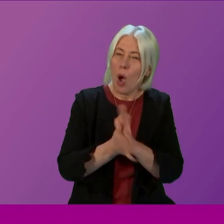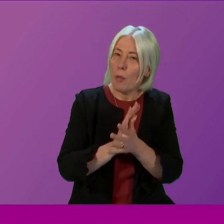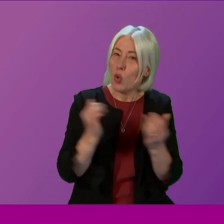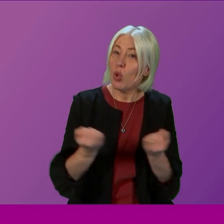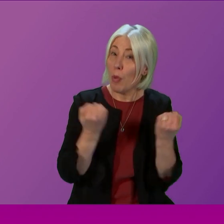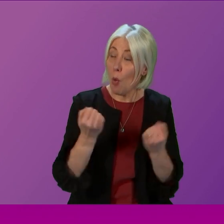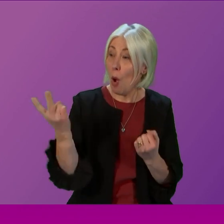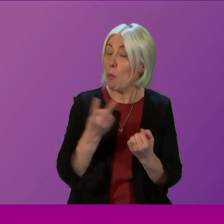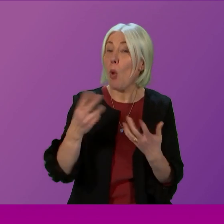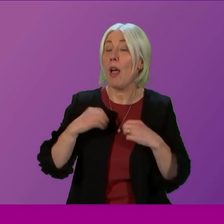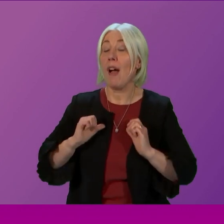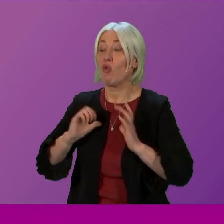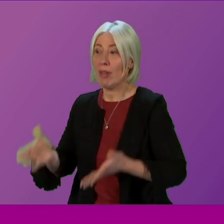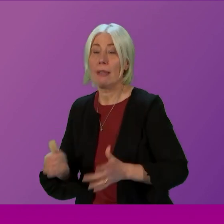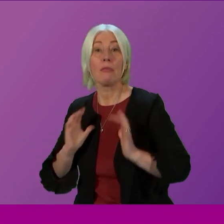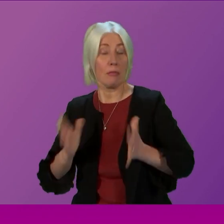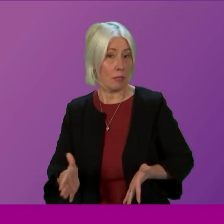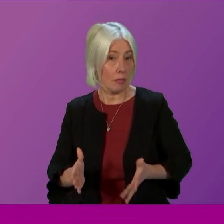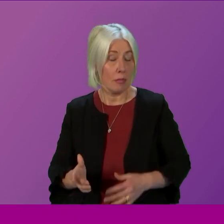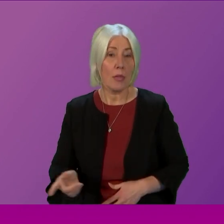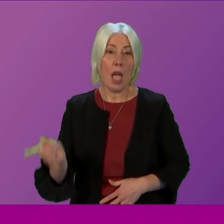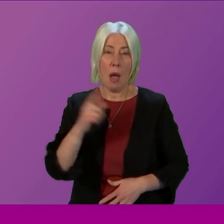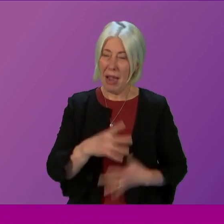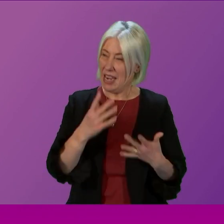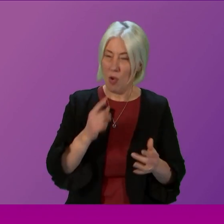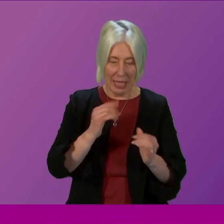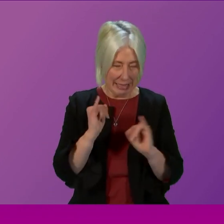Secretary for Justice and Veterans have gone silent on a scandal that contaminates Scottish